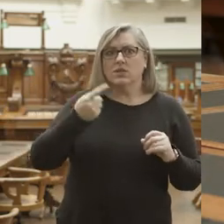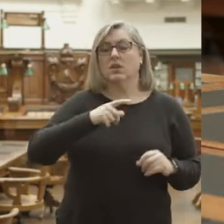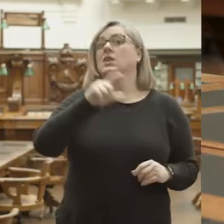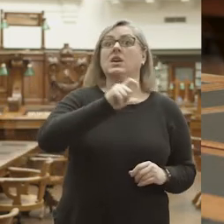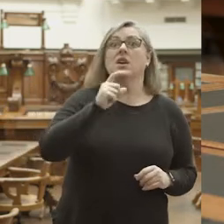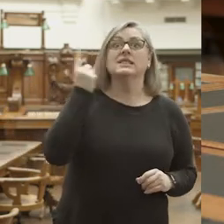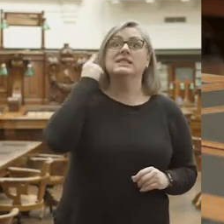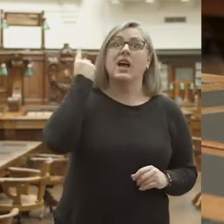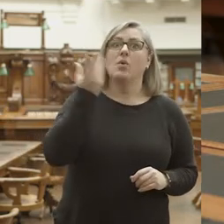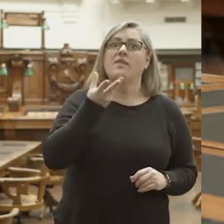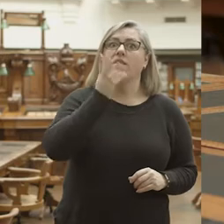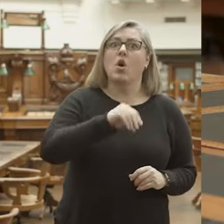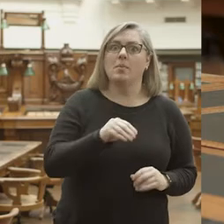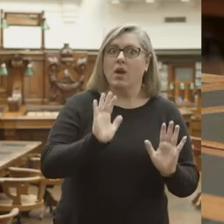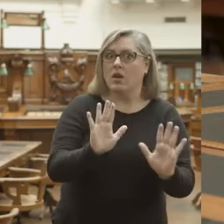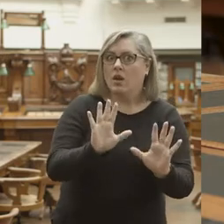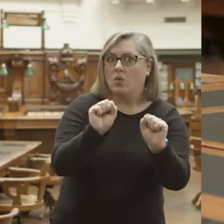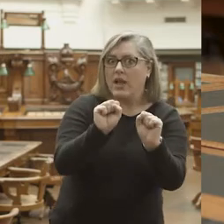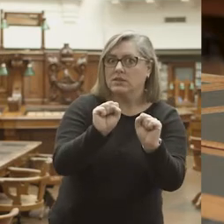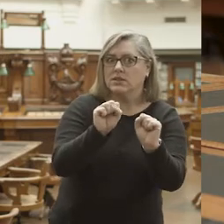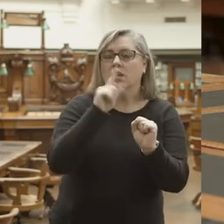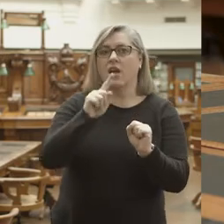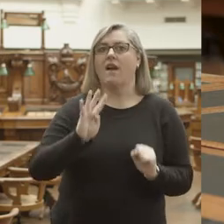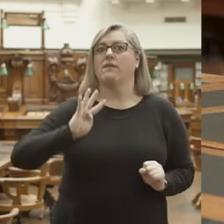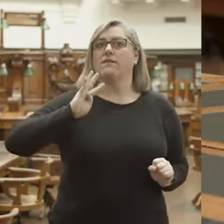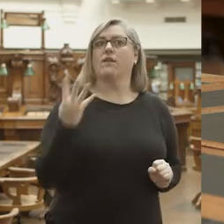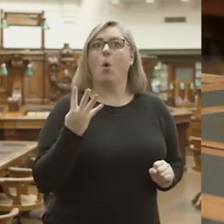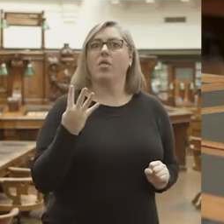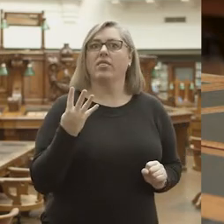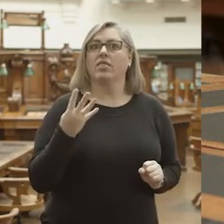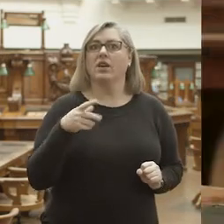coming from, wait for it, the fourth matchbox. Have a look at this,